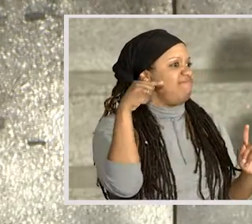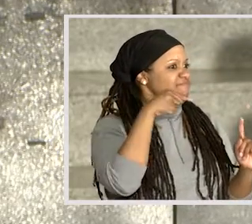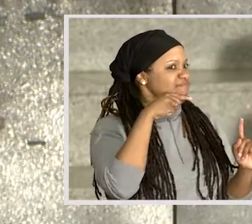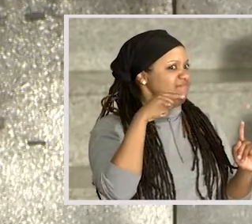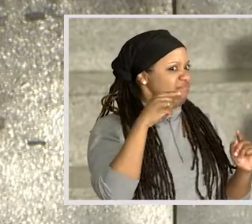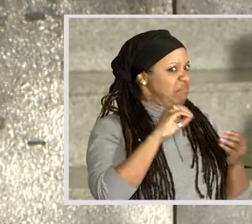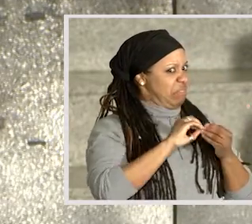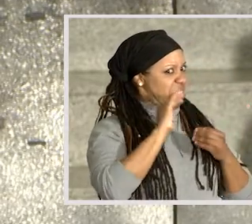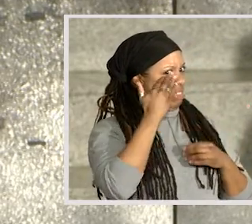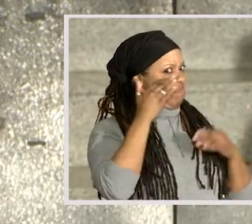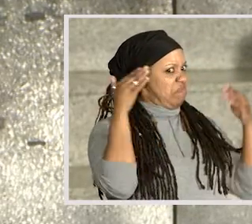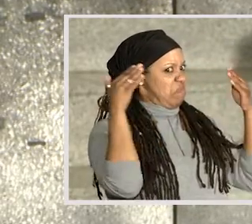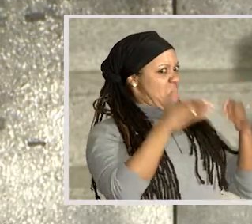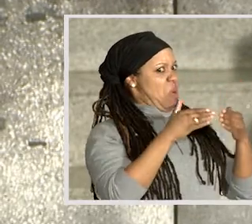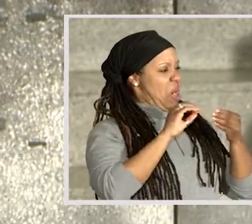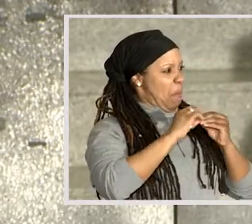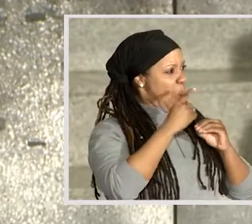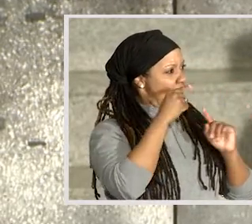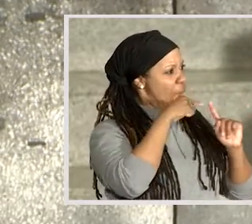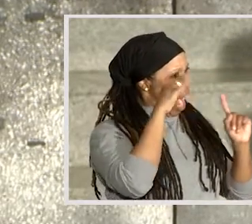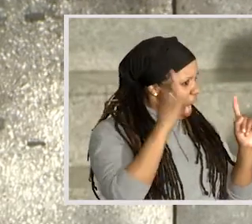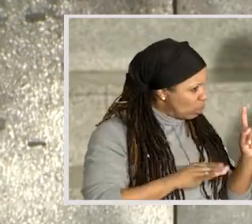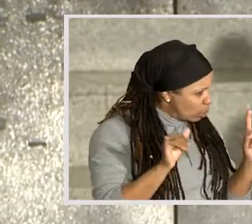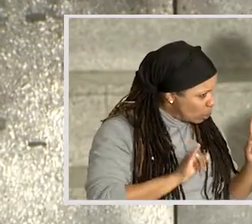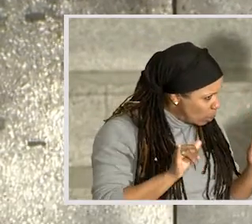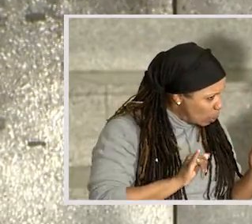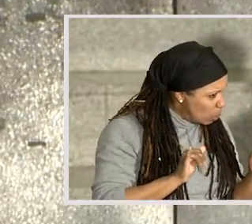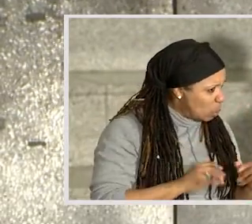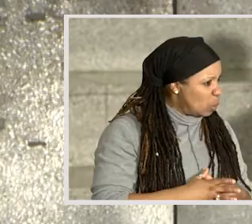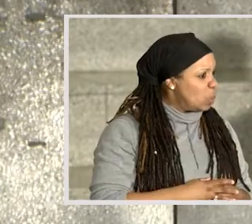WE HEARD A LOT ABOUT EDUCATION AND WE HEARD ABOUT NEW PROGRAMS,